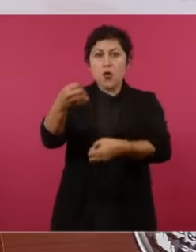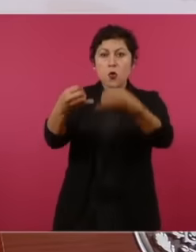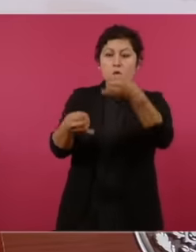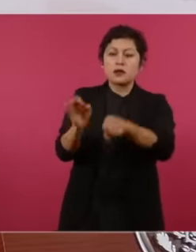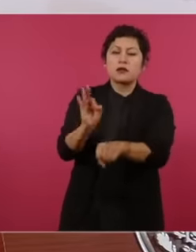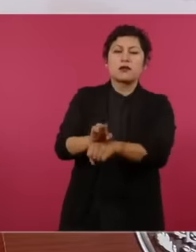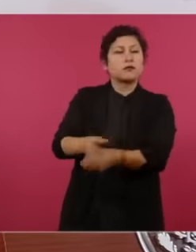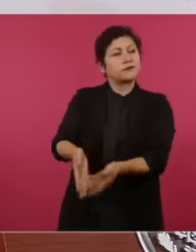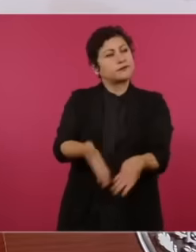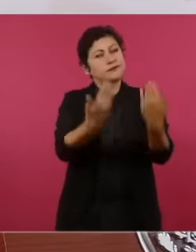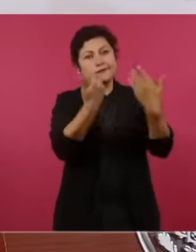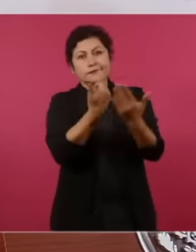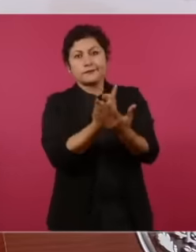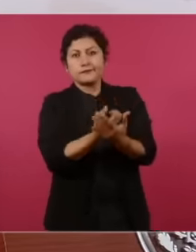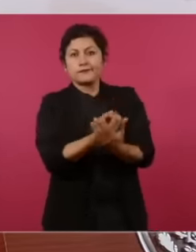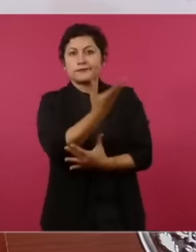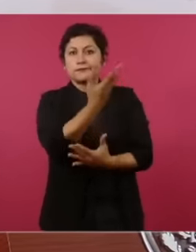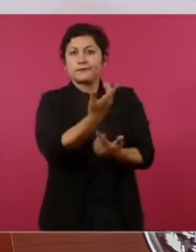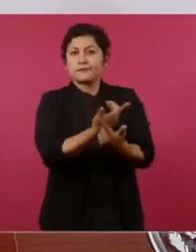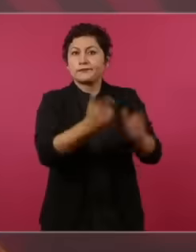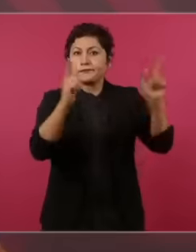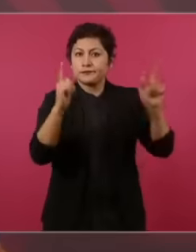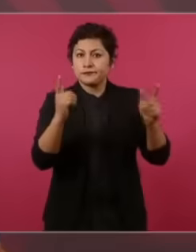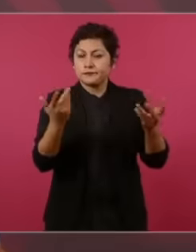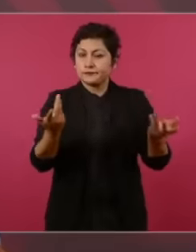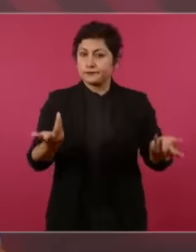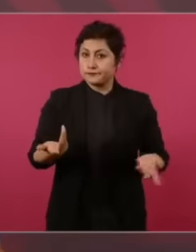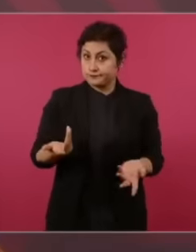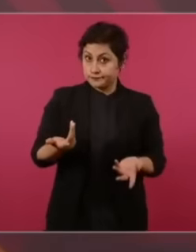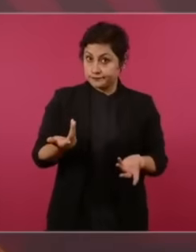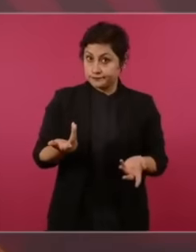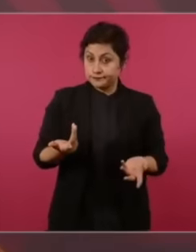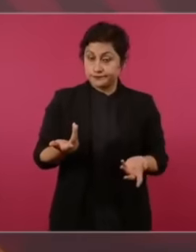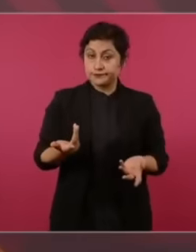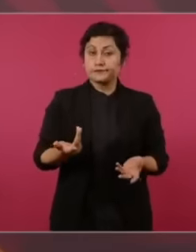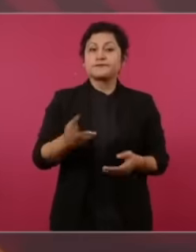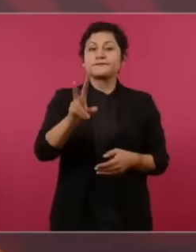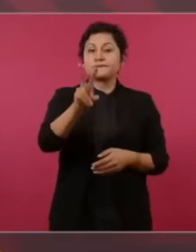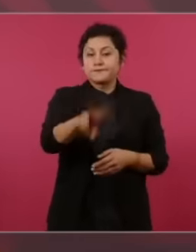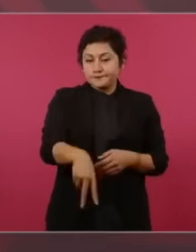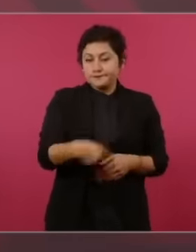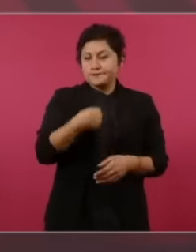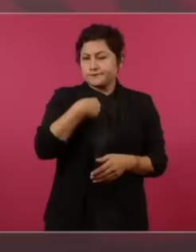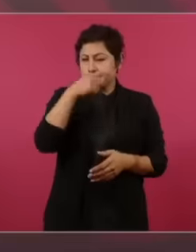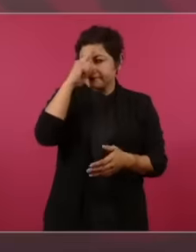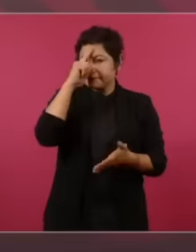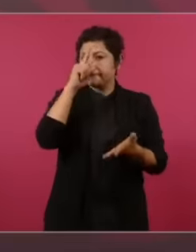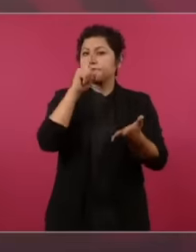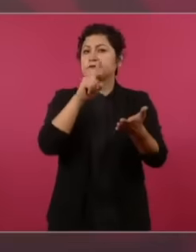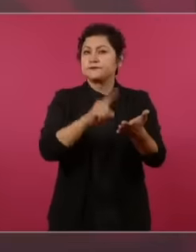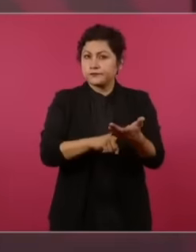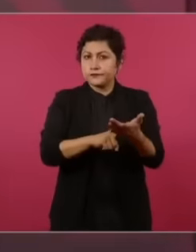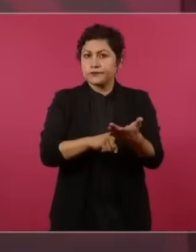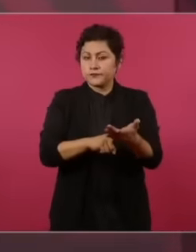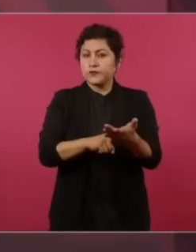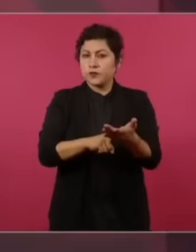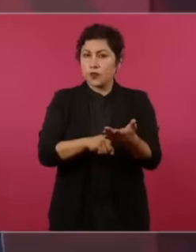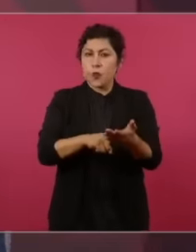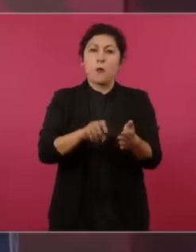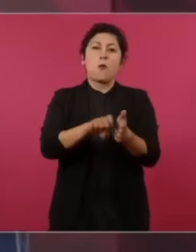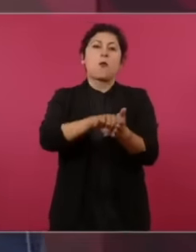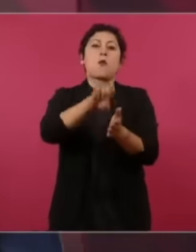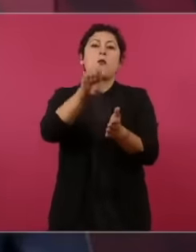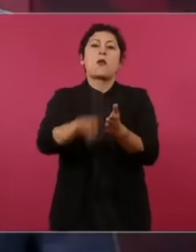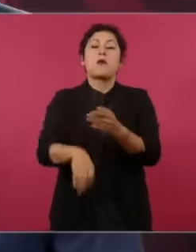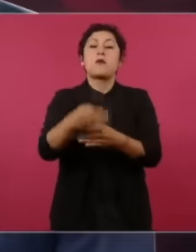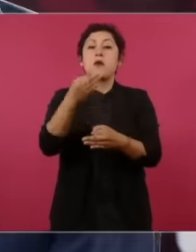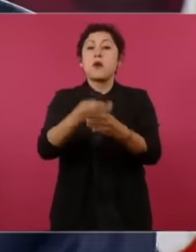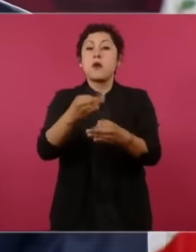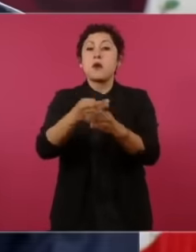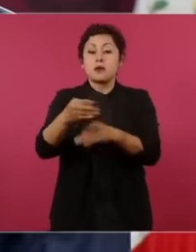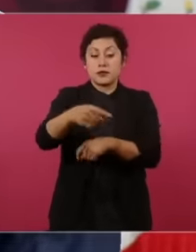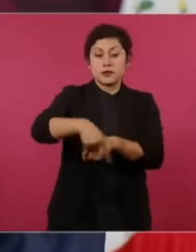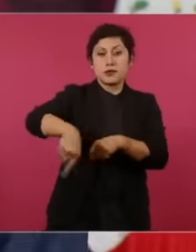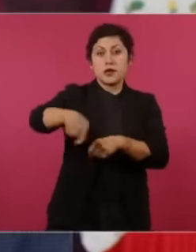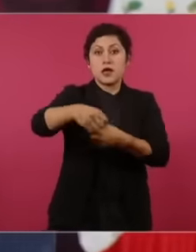eh judges order the departure of criminals on